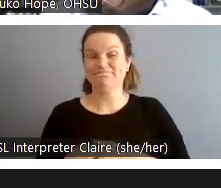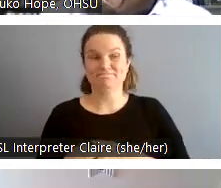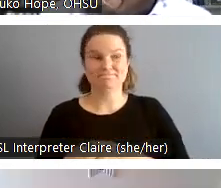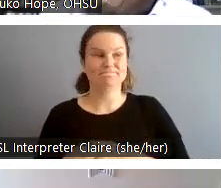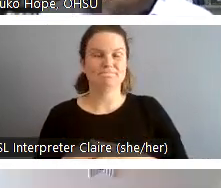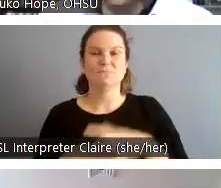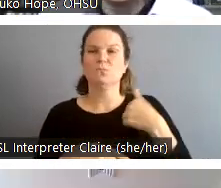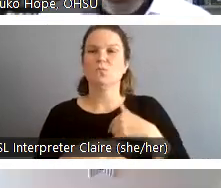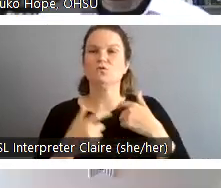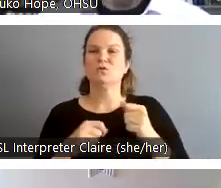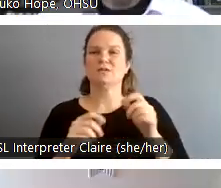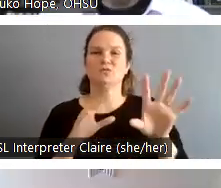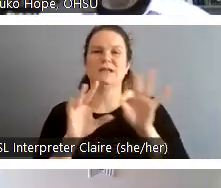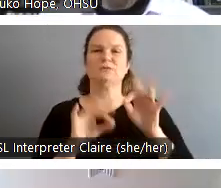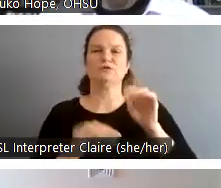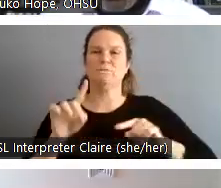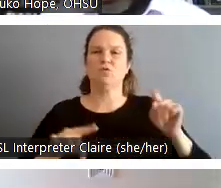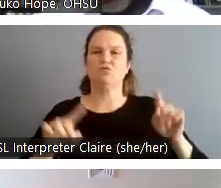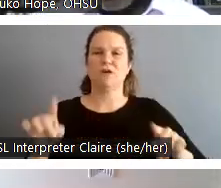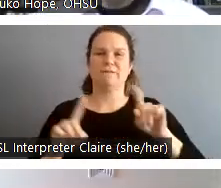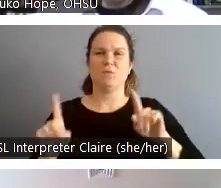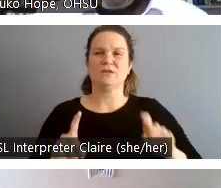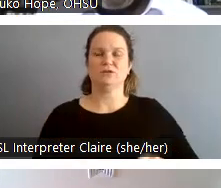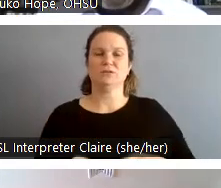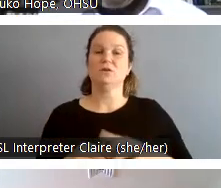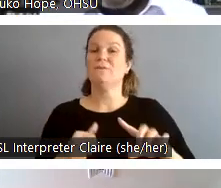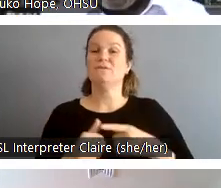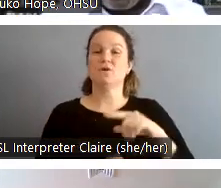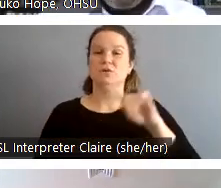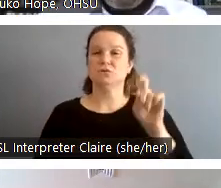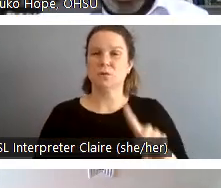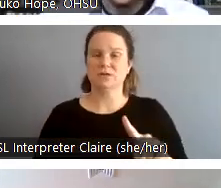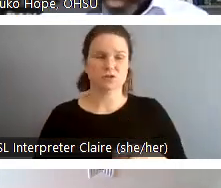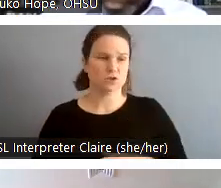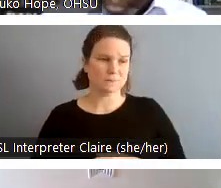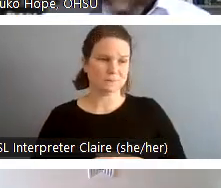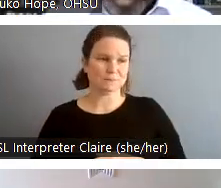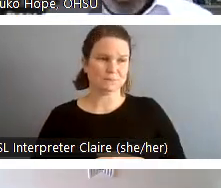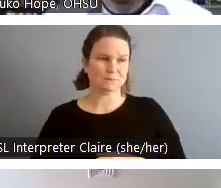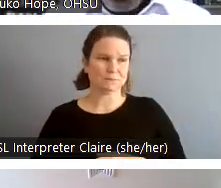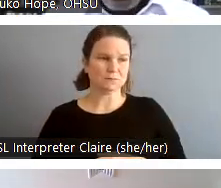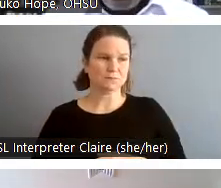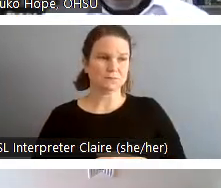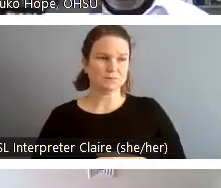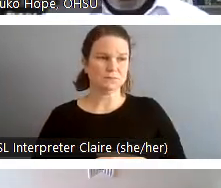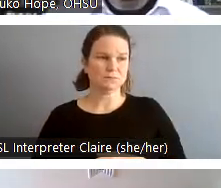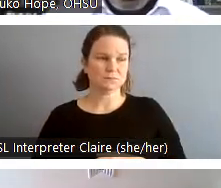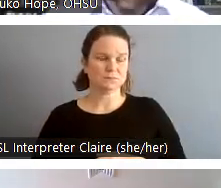capture a variety of questions right now. So the first question, um,